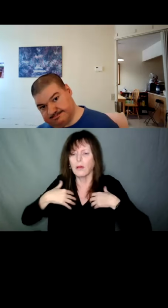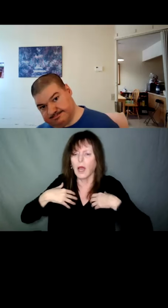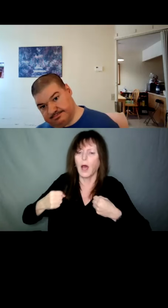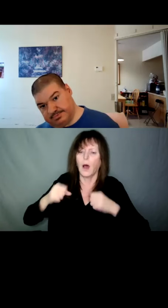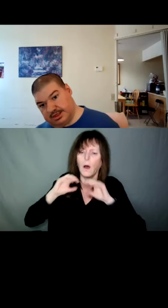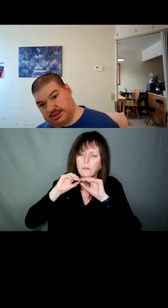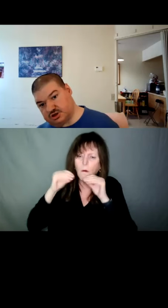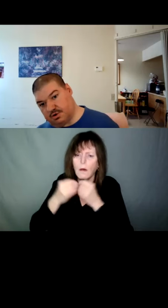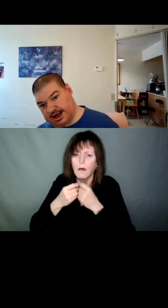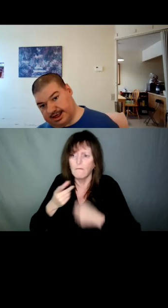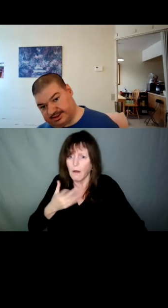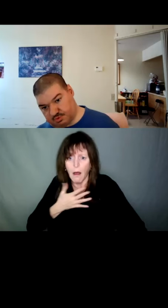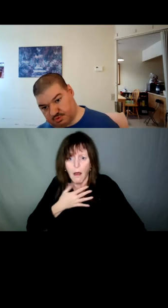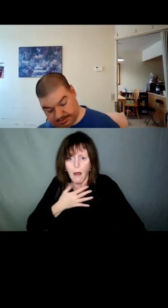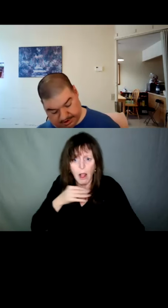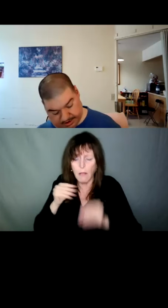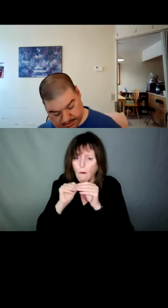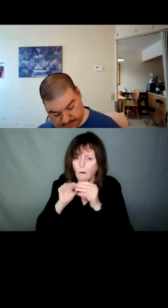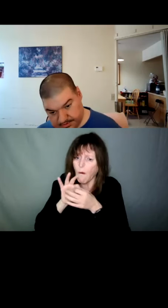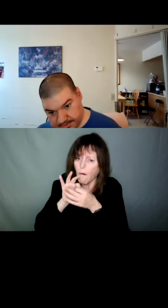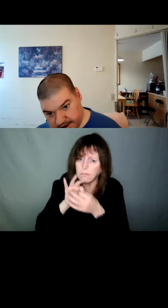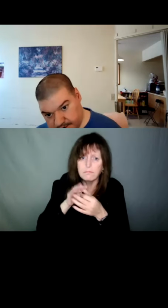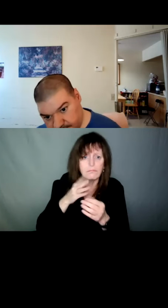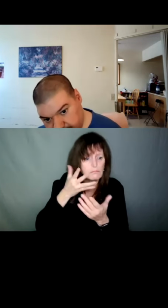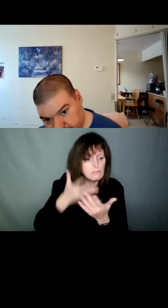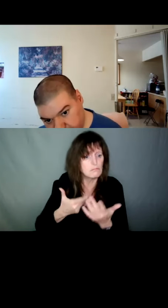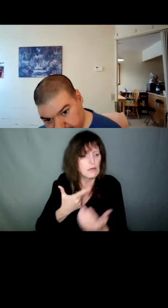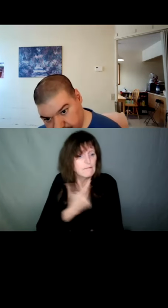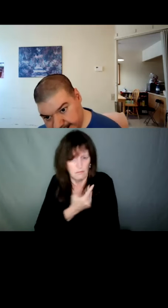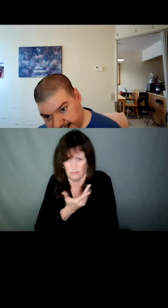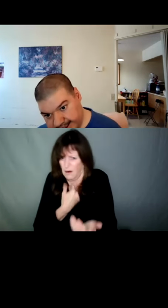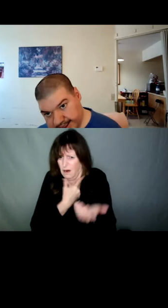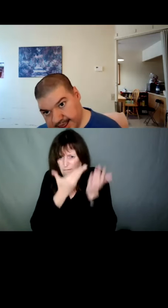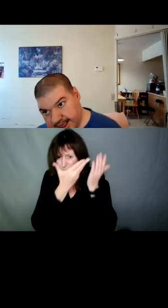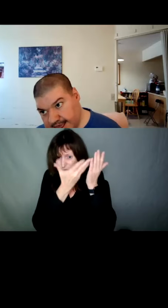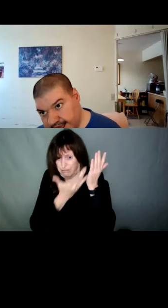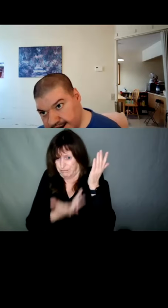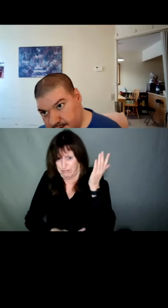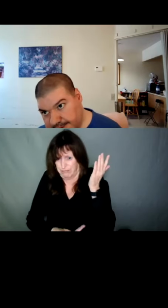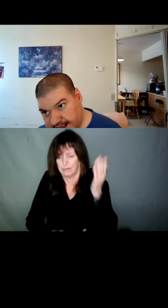and the World Health Organization if you want to get more